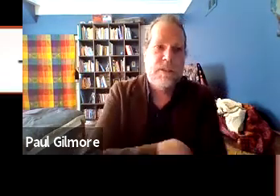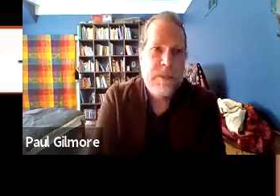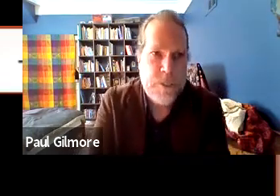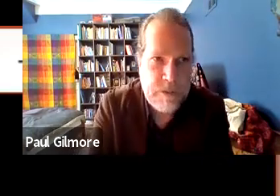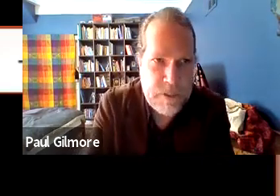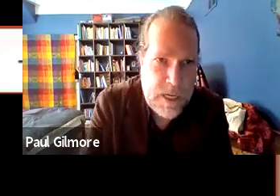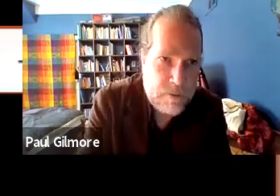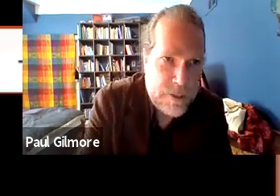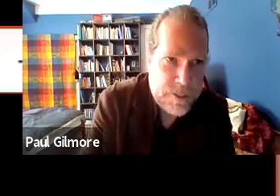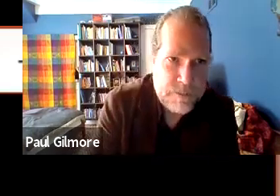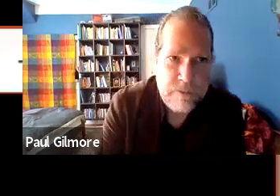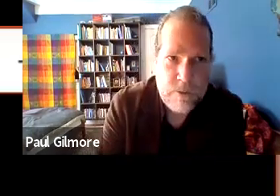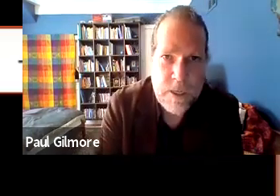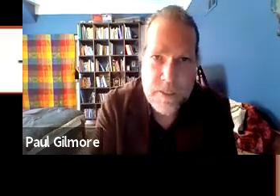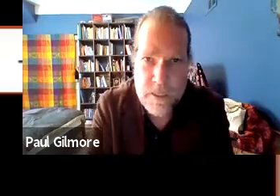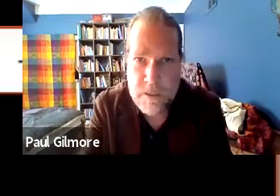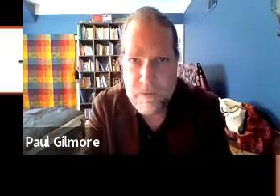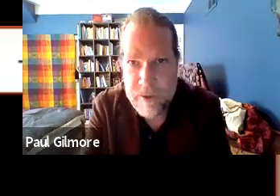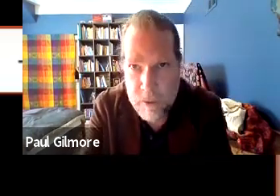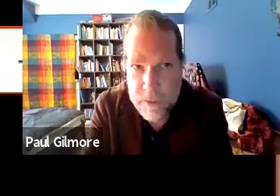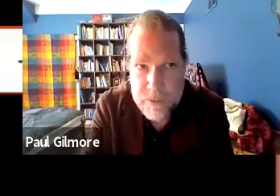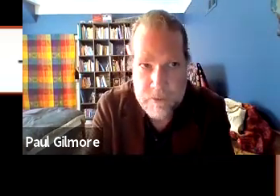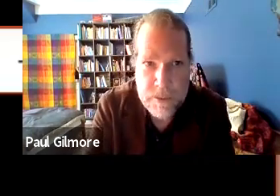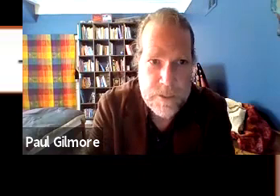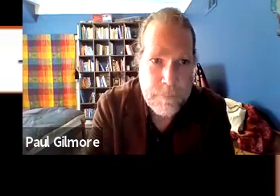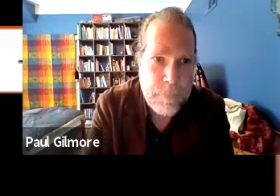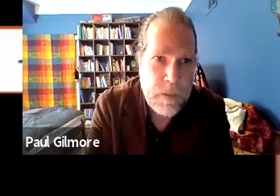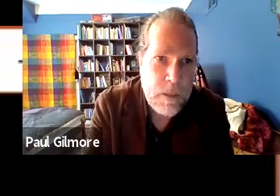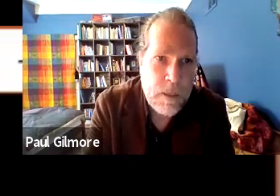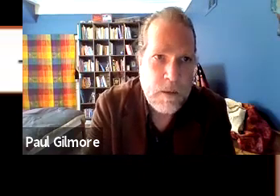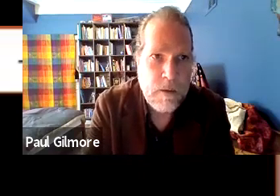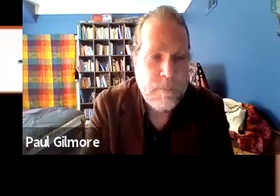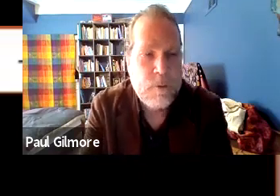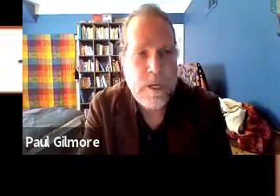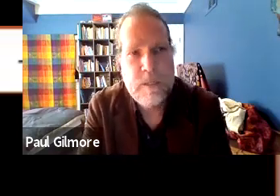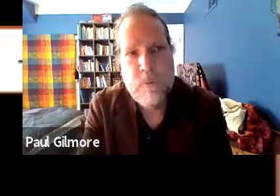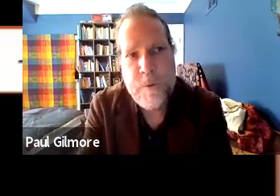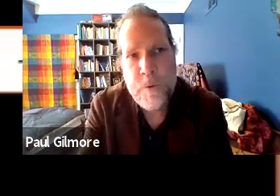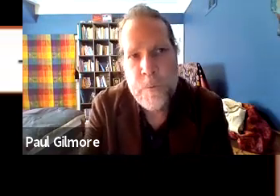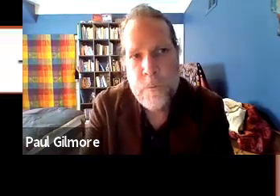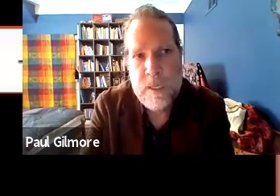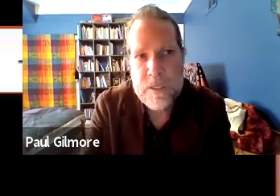speech given to Congress to give you an idea of the virulence of this, trying to renew the